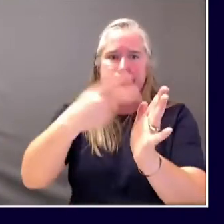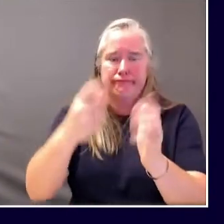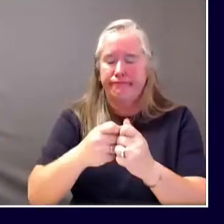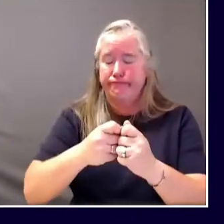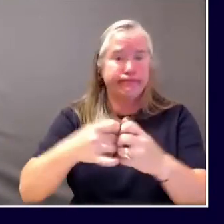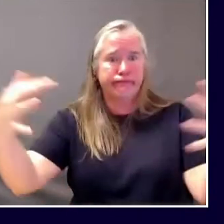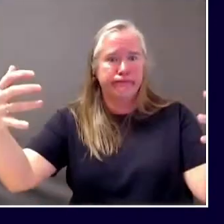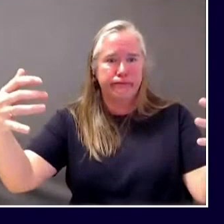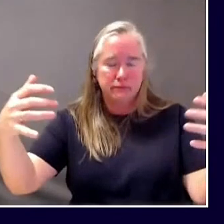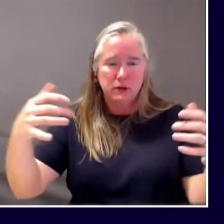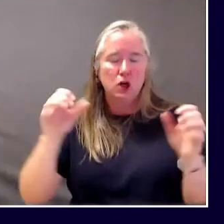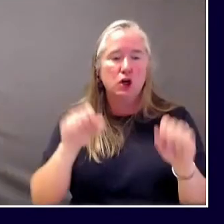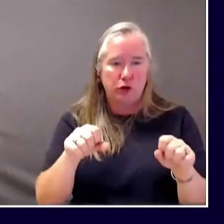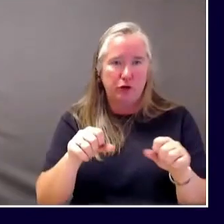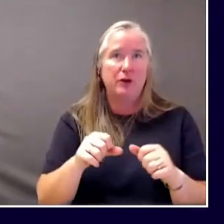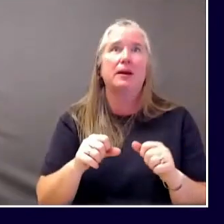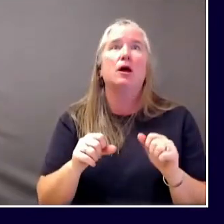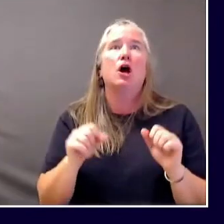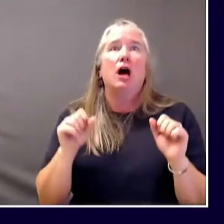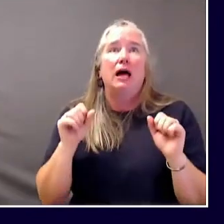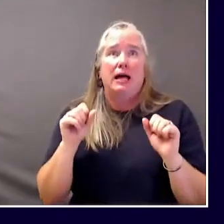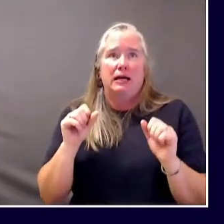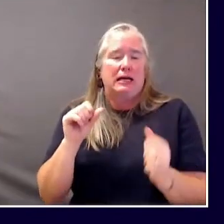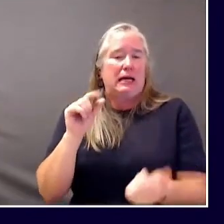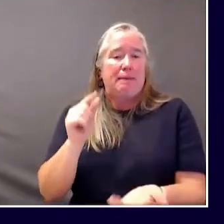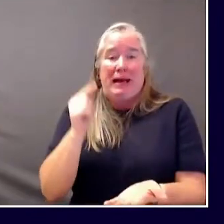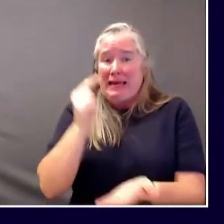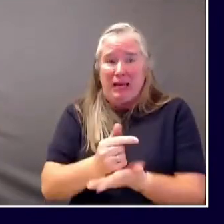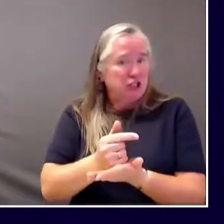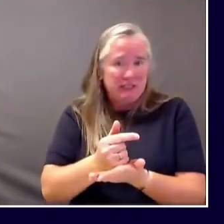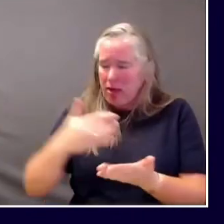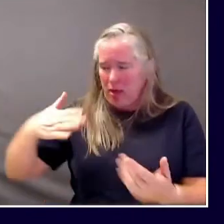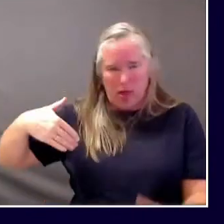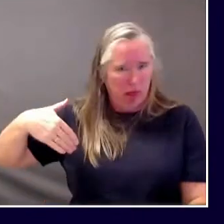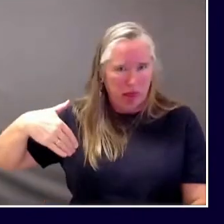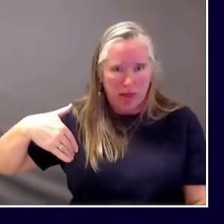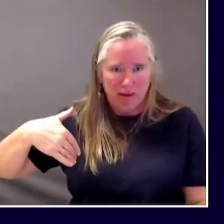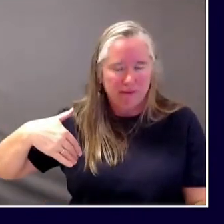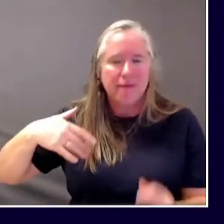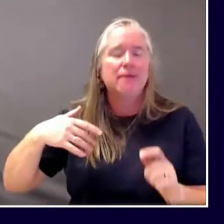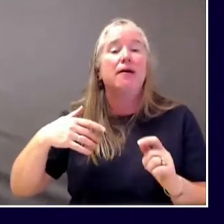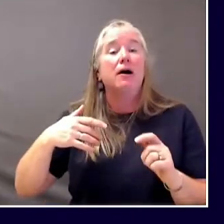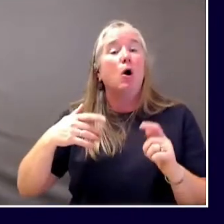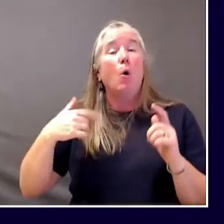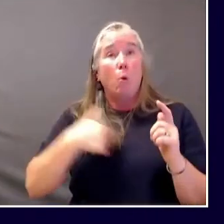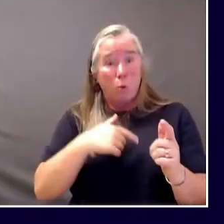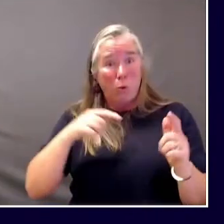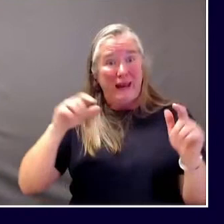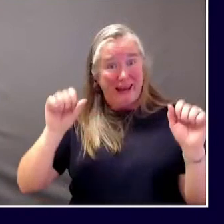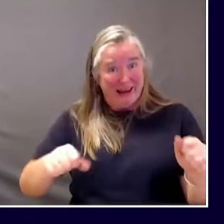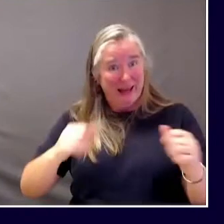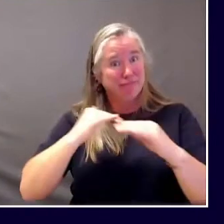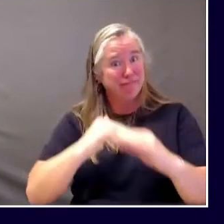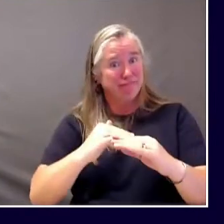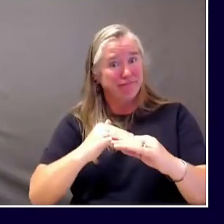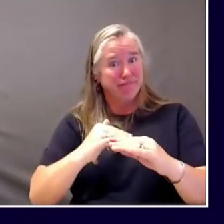have an opportunity to put a lid on things and work and can